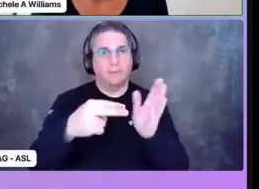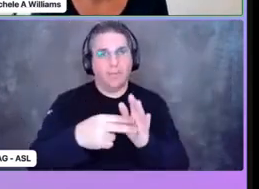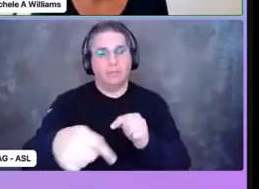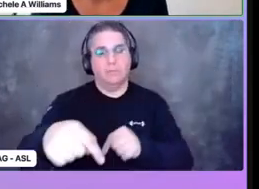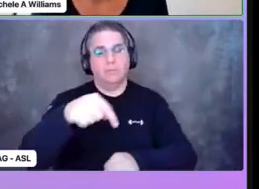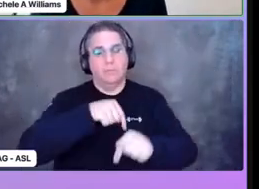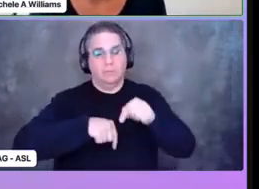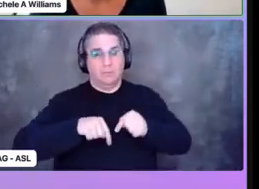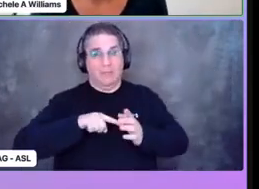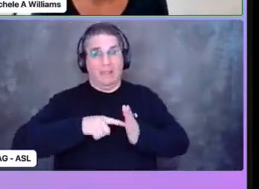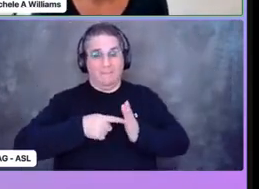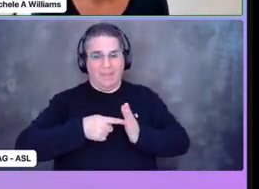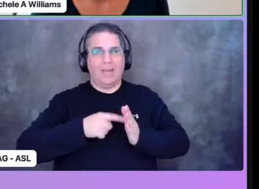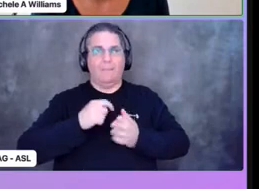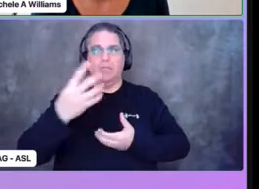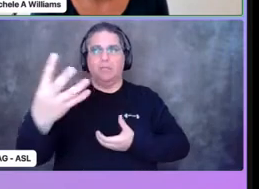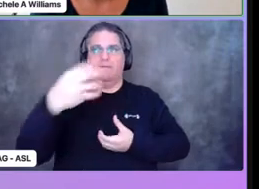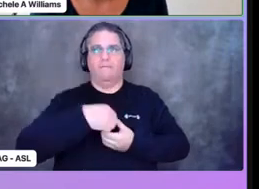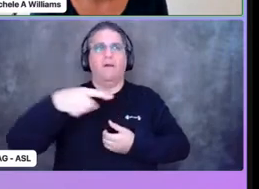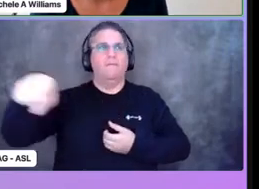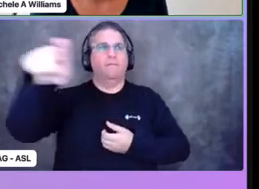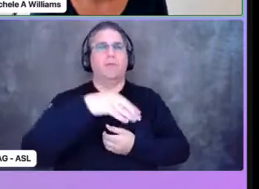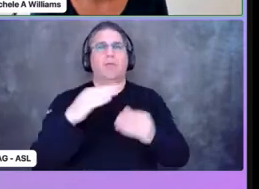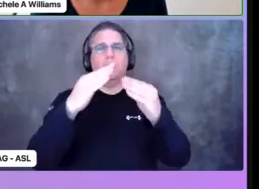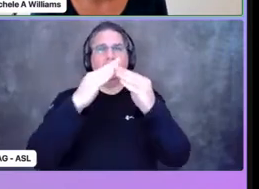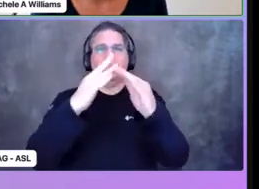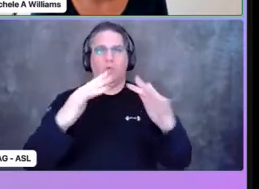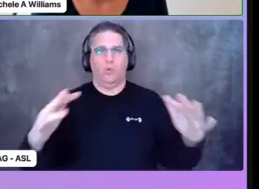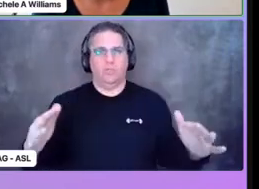mind that really if we are moving towards good progress,